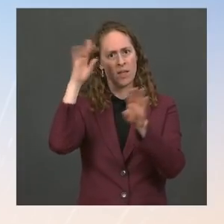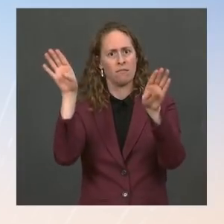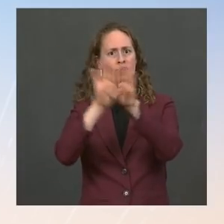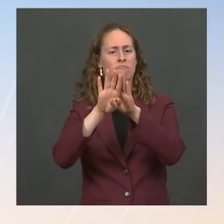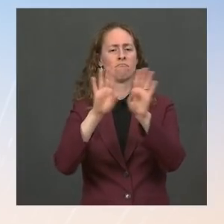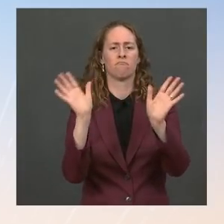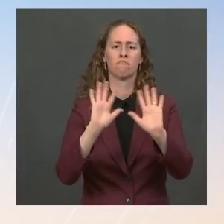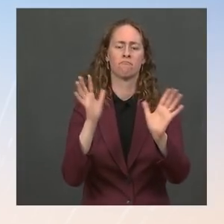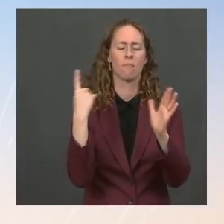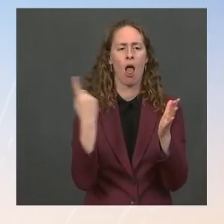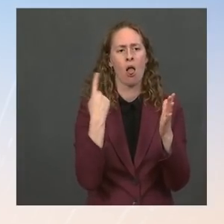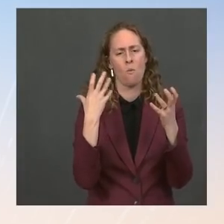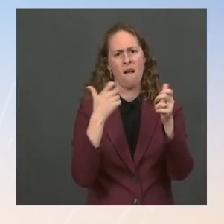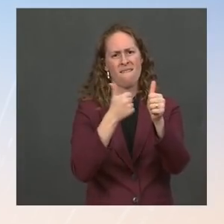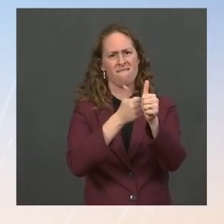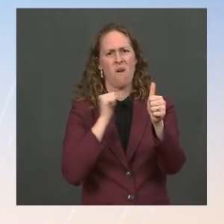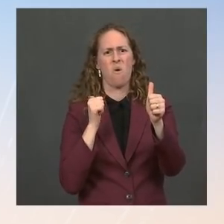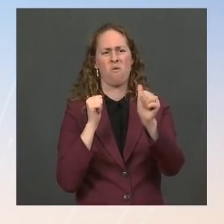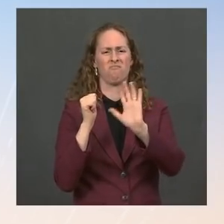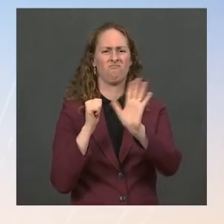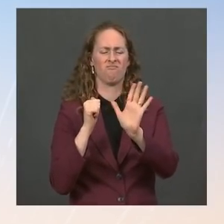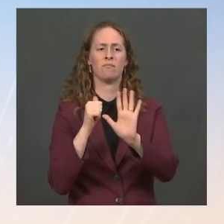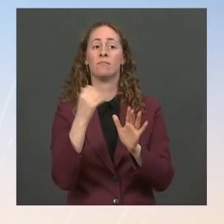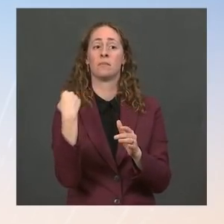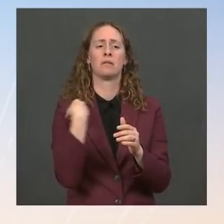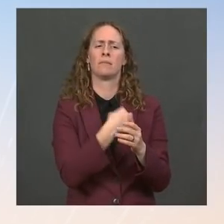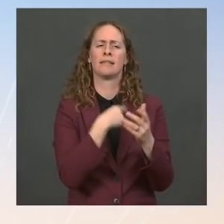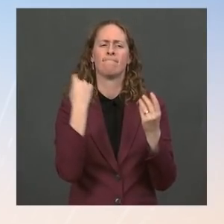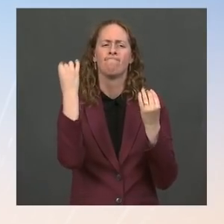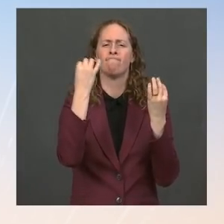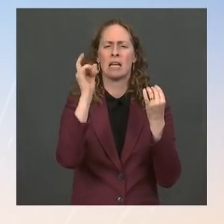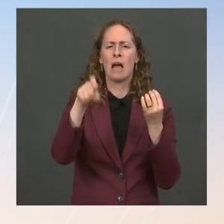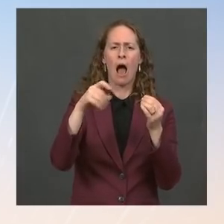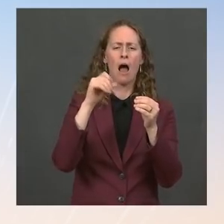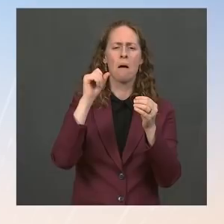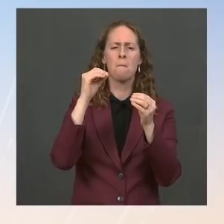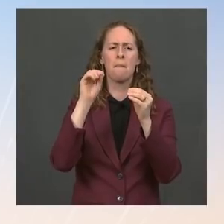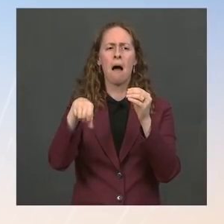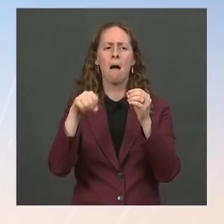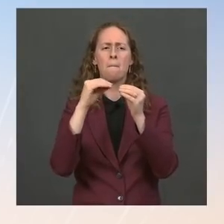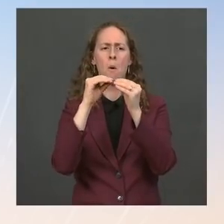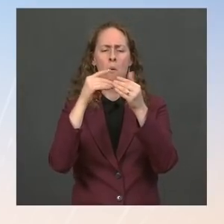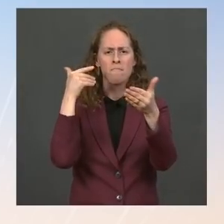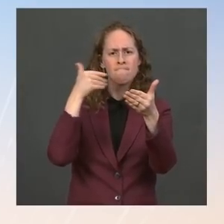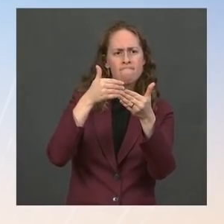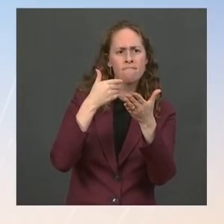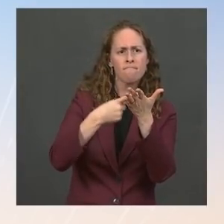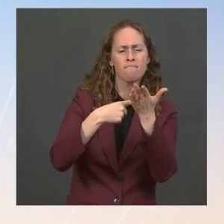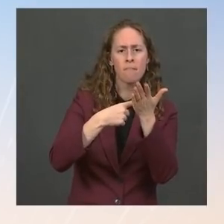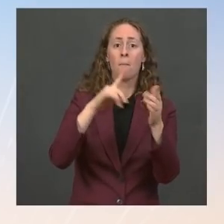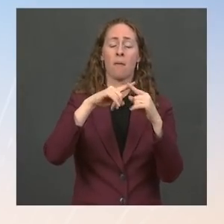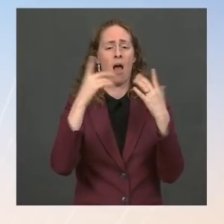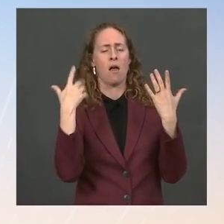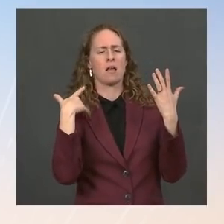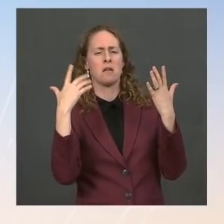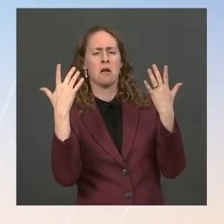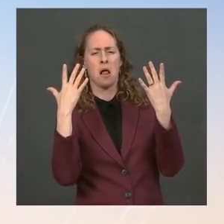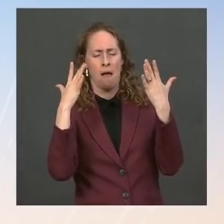And, as we get closer, we can certainly discuss that, but right now that's where our energies are. Go ahead, April. The Press: Jen, back on Haiti.